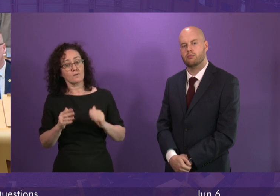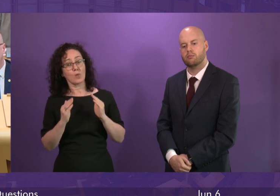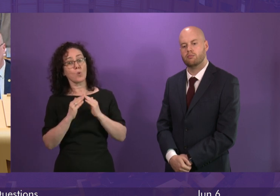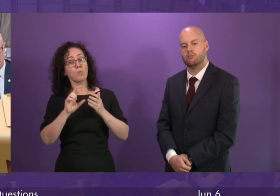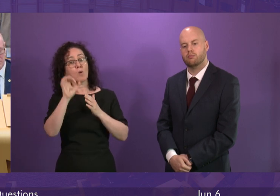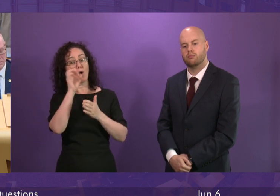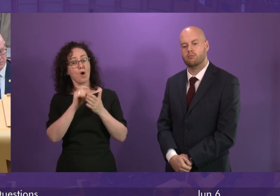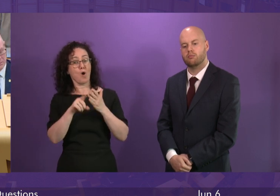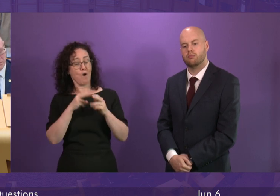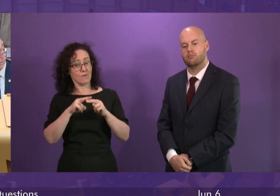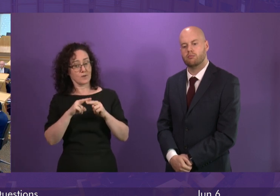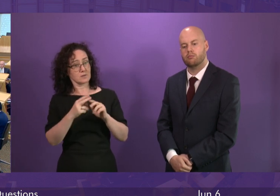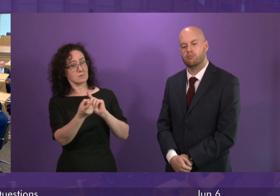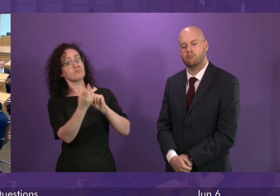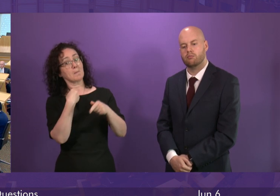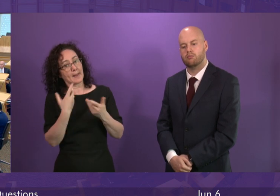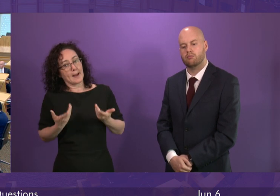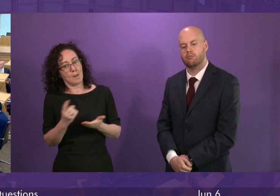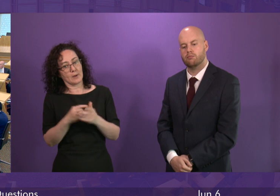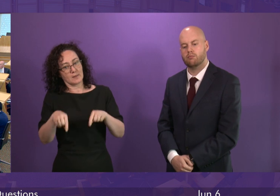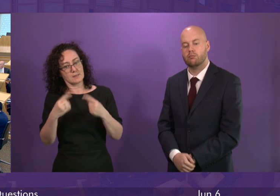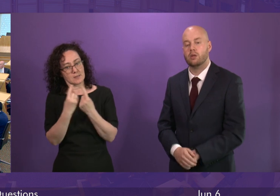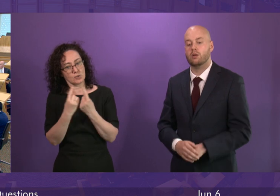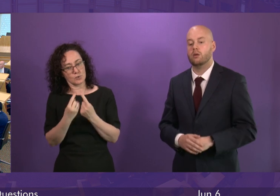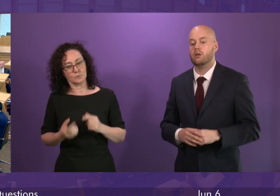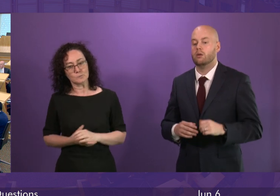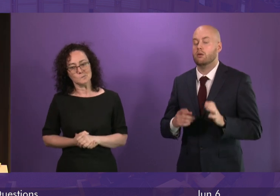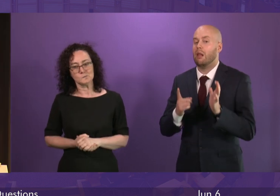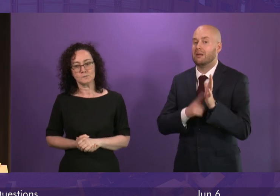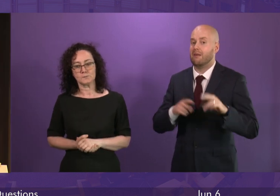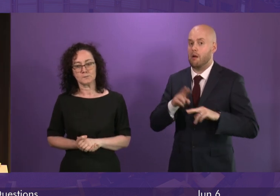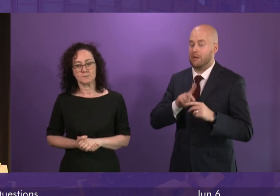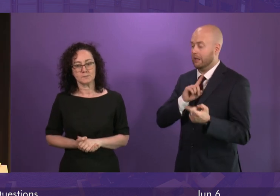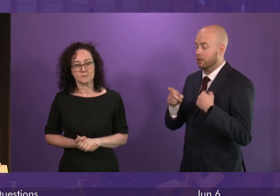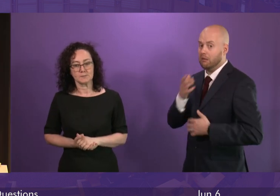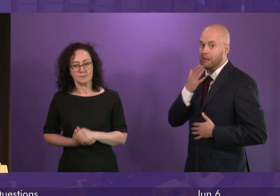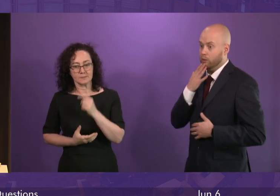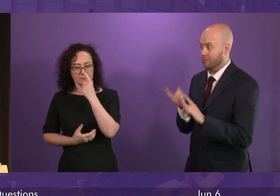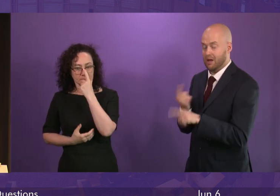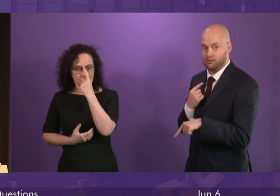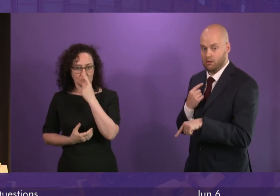at Dungavel house. Linda Fabiani: I ask the Deputy First Minister to cast his mind back